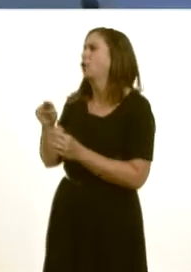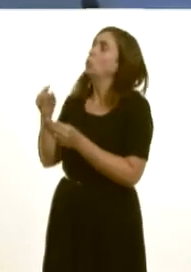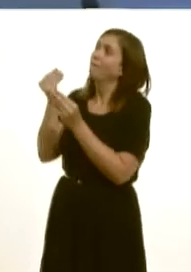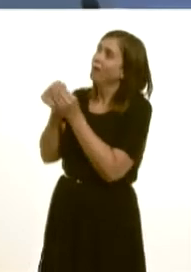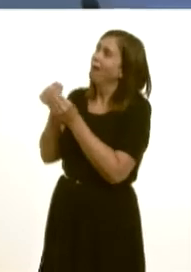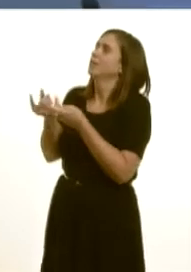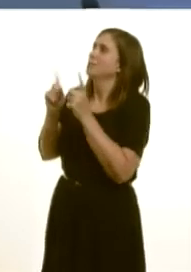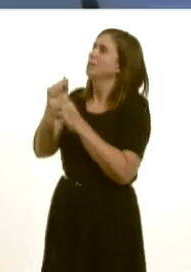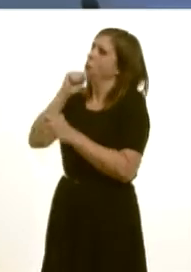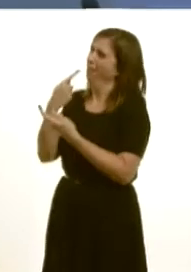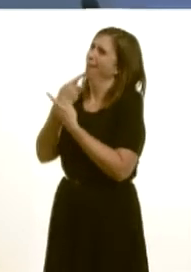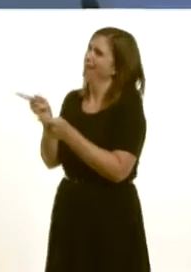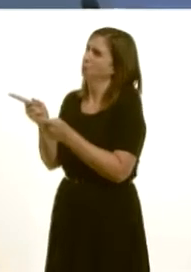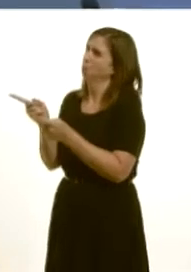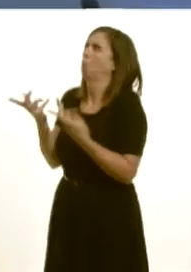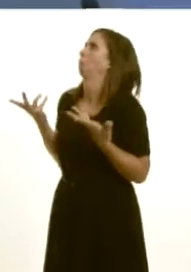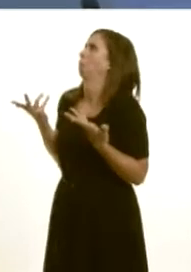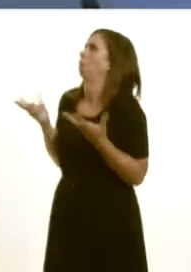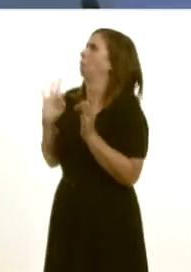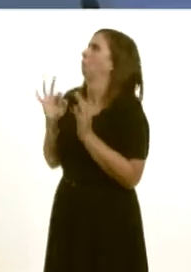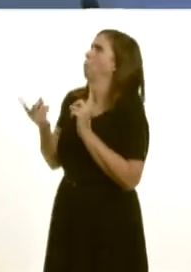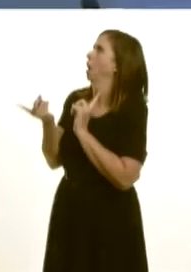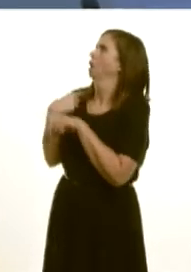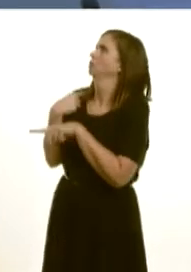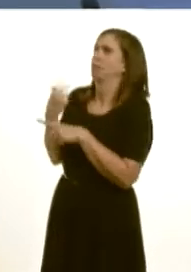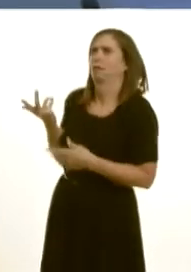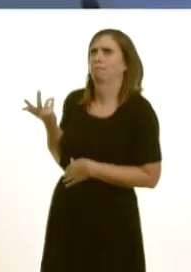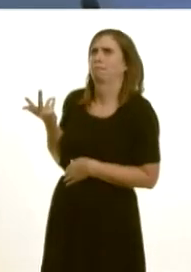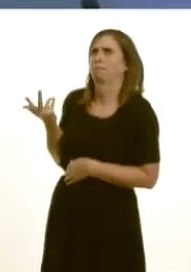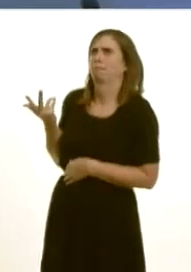the Minister for finance. No answers were given as to when this impact assessment was